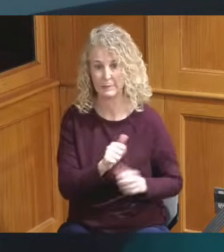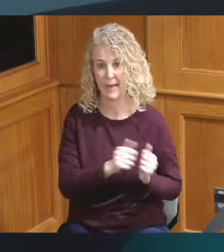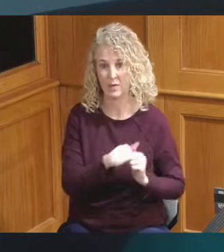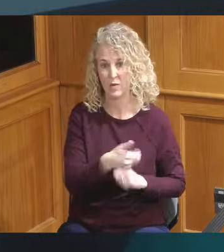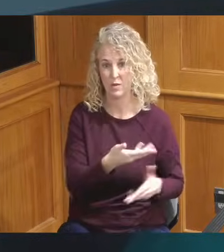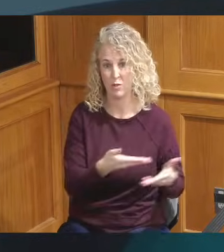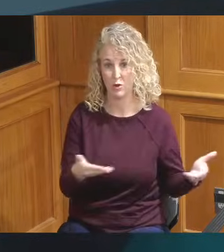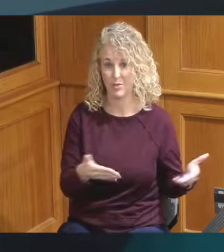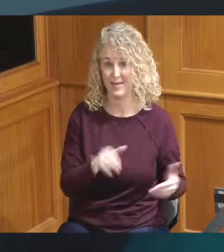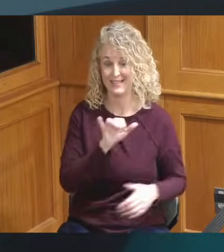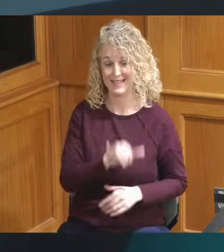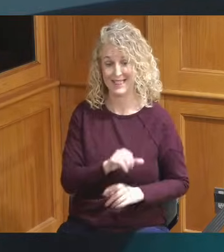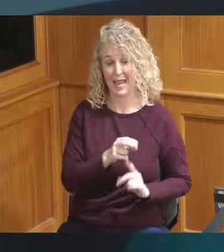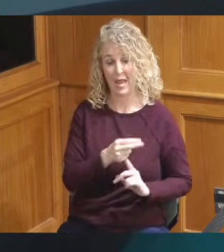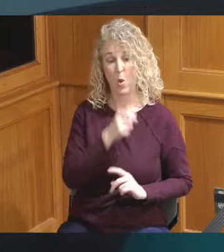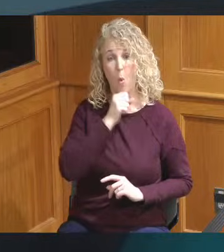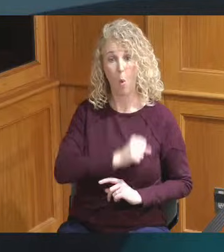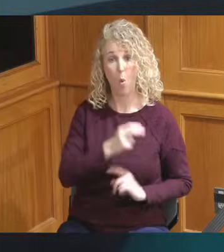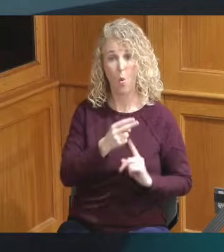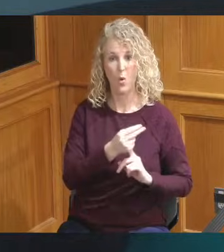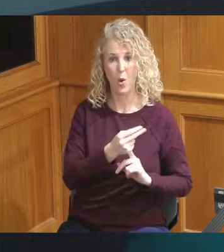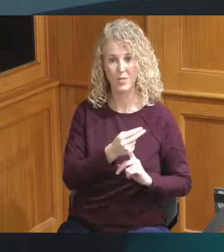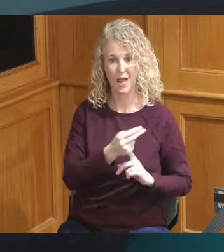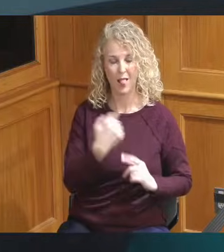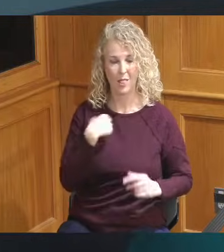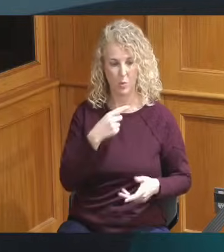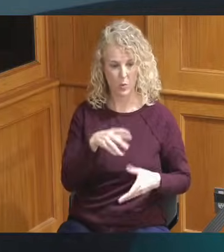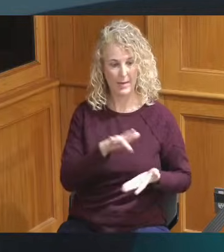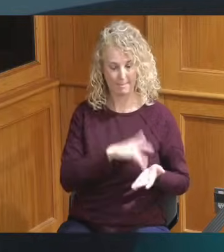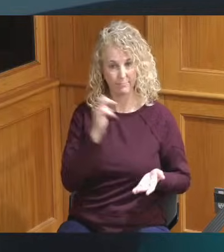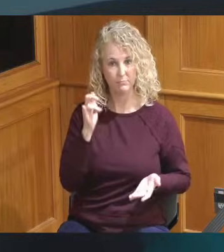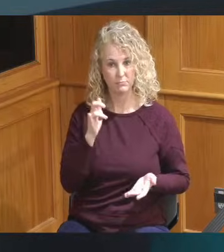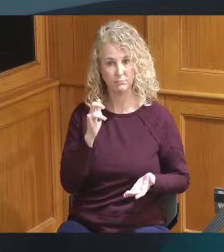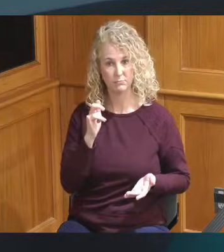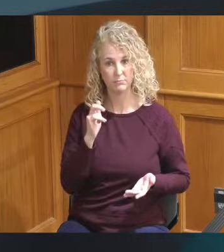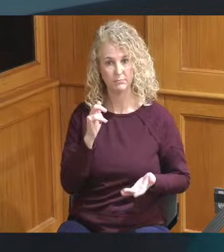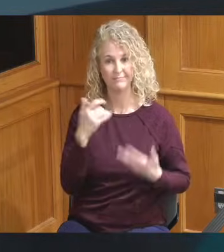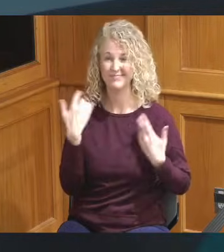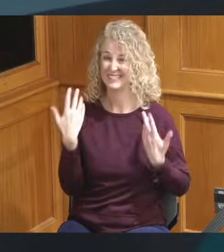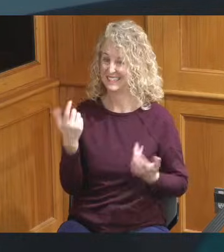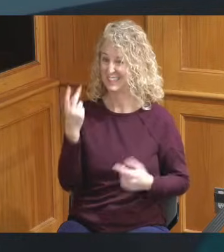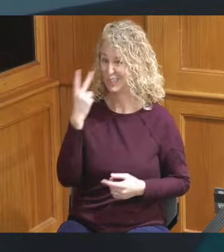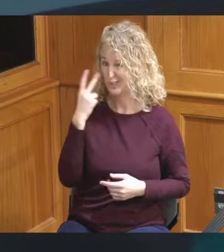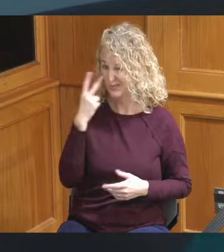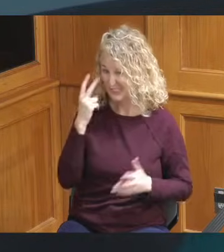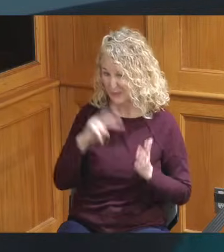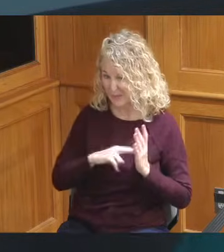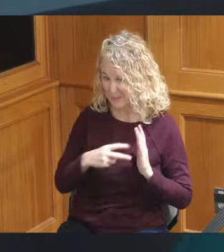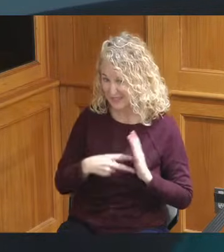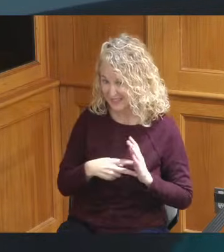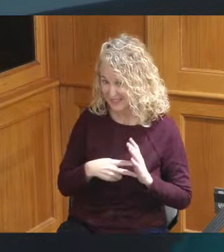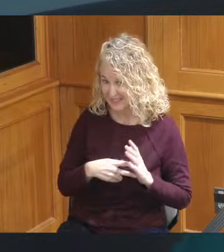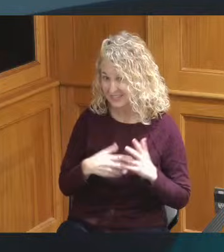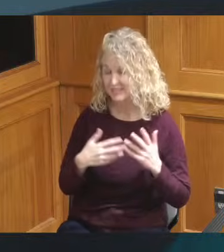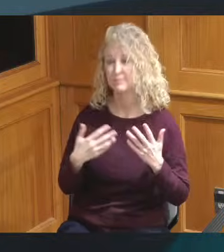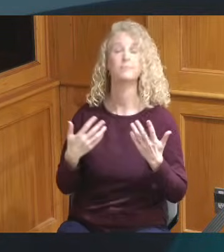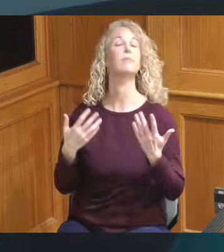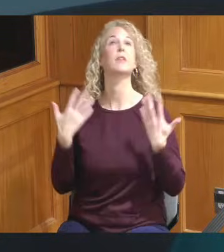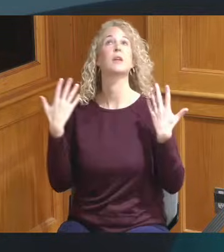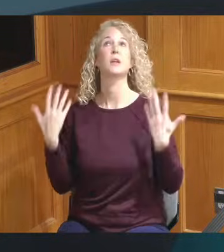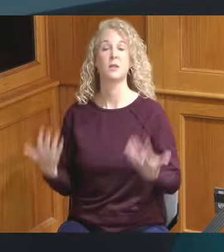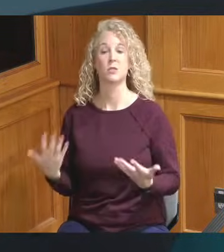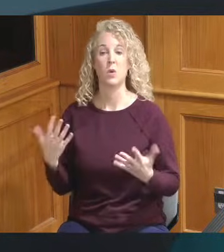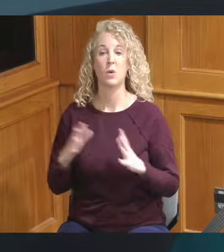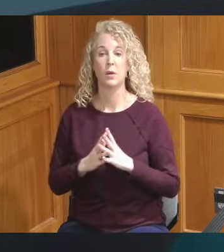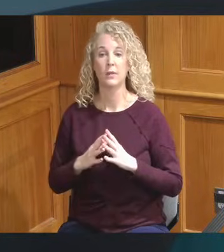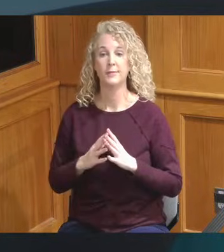we need will be extracted from the general fund that we need to to pay off the other debts. So,